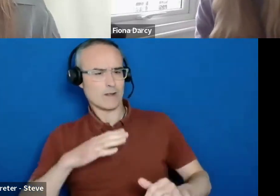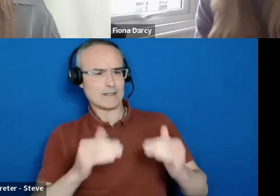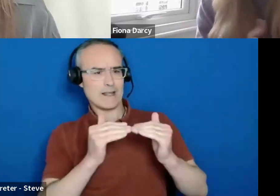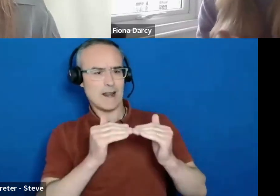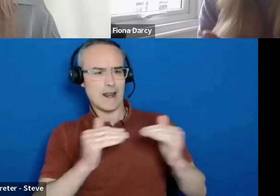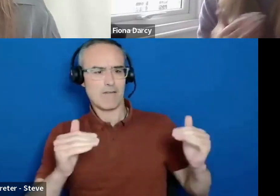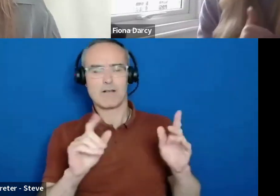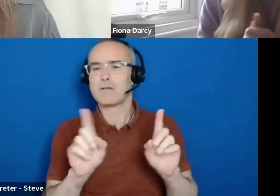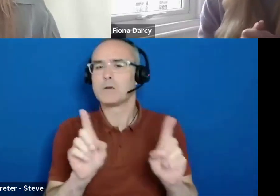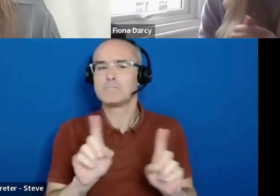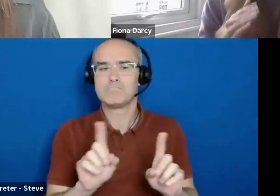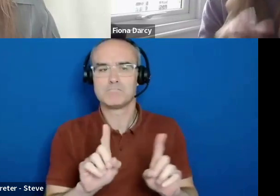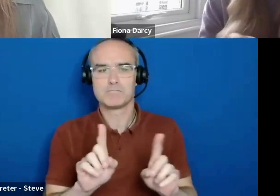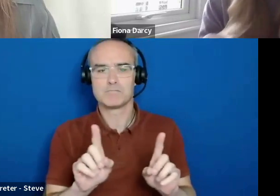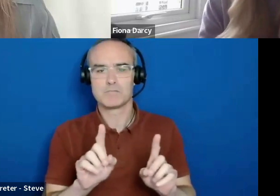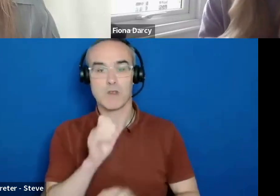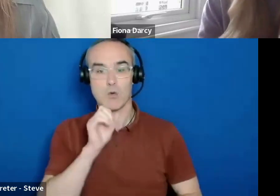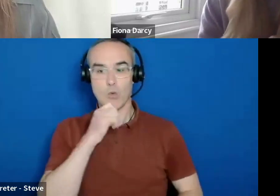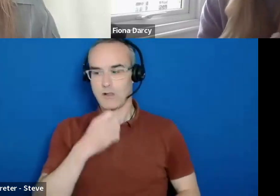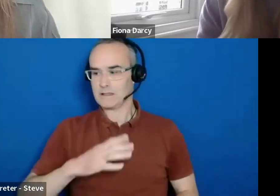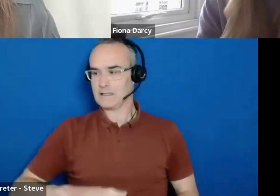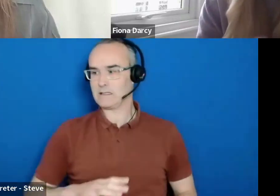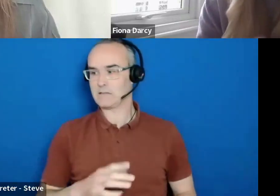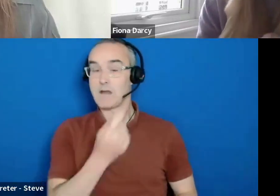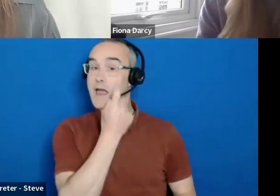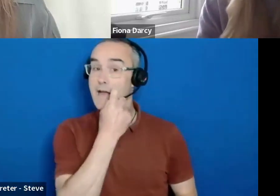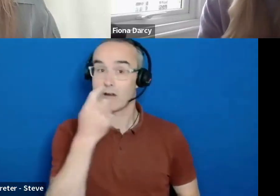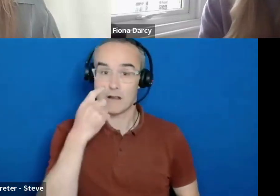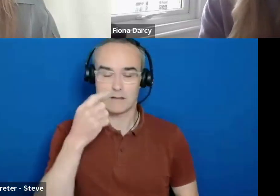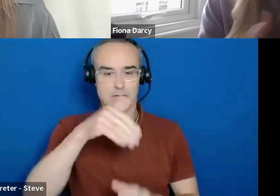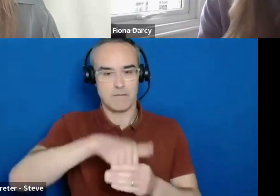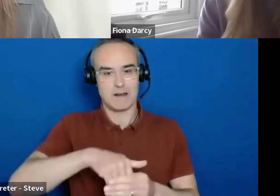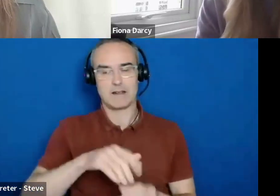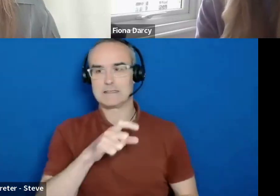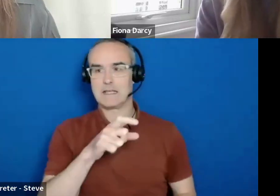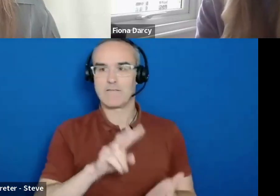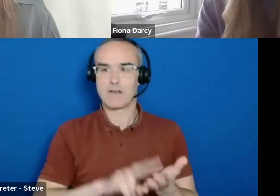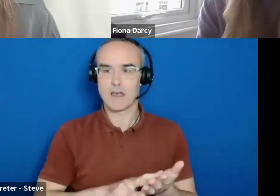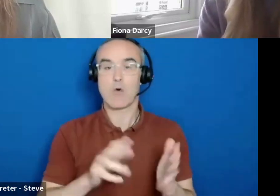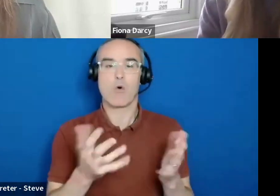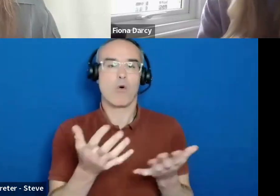So what they'd be looking for is evidence in a CV or an app or in the supporting statement